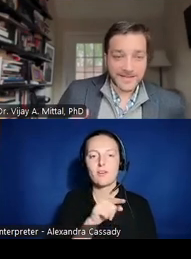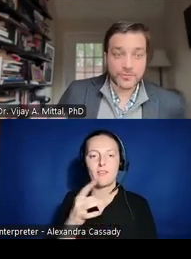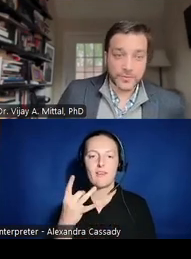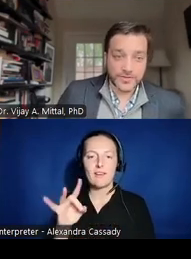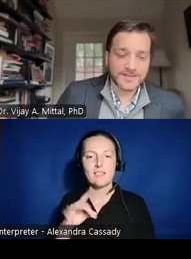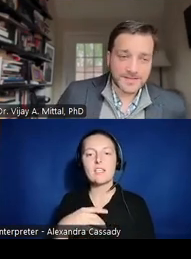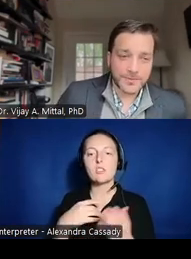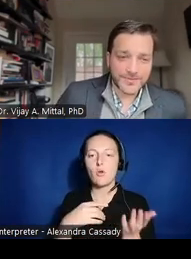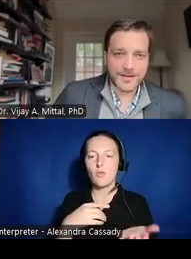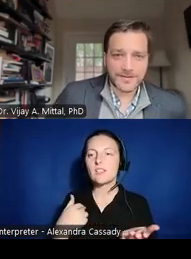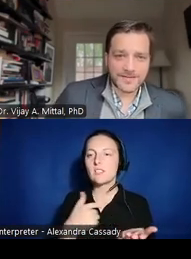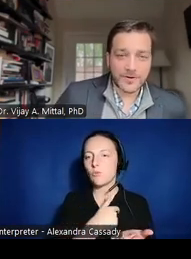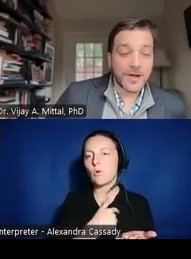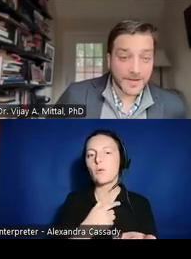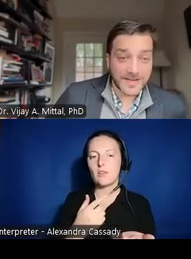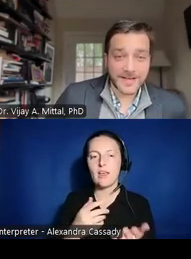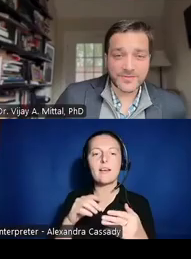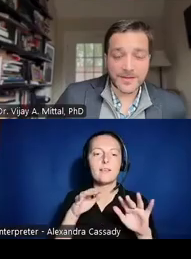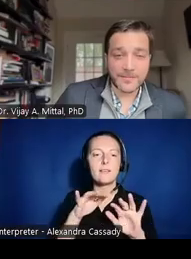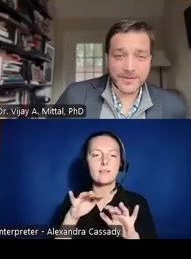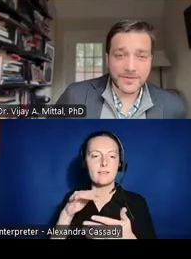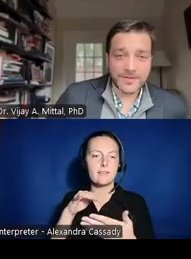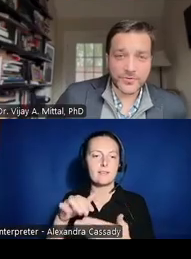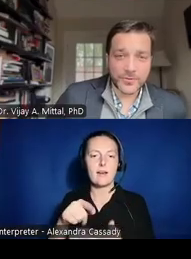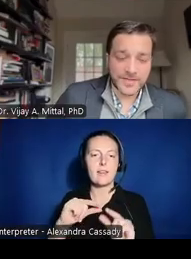passed through schizotypal personality disorder. But in any case, we compared them with controls